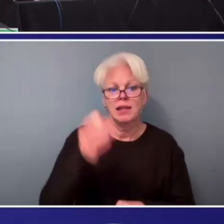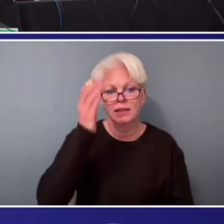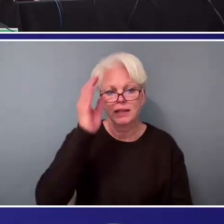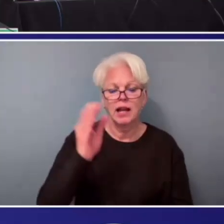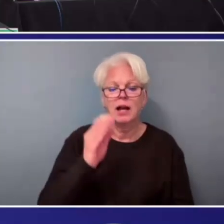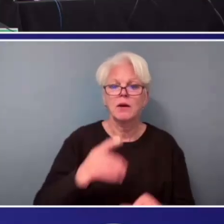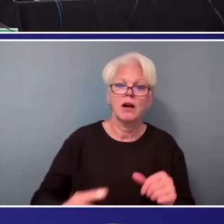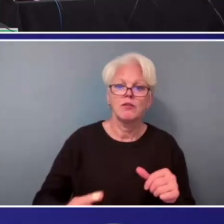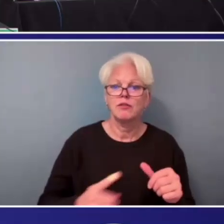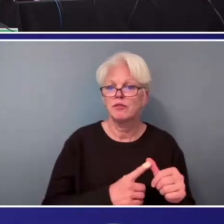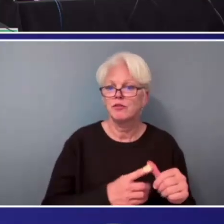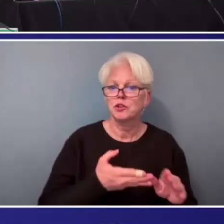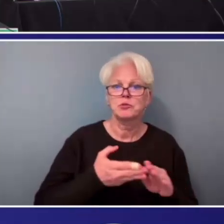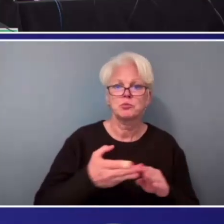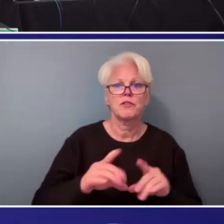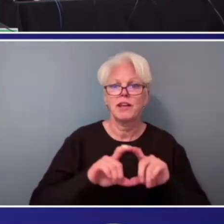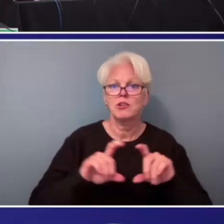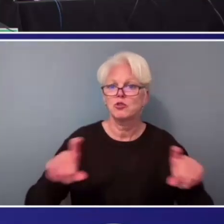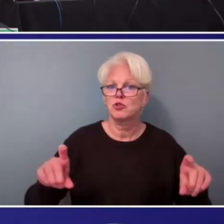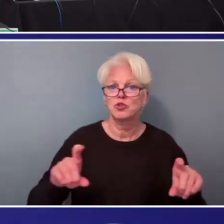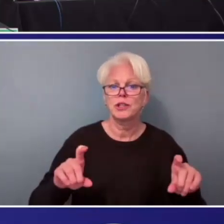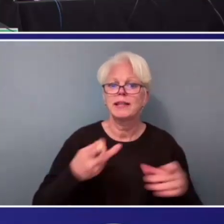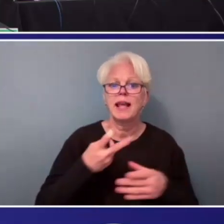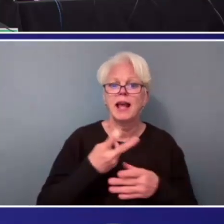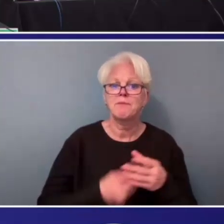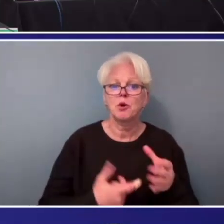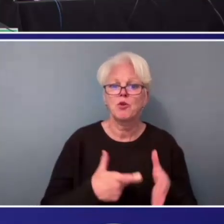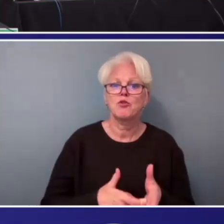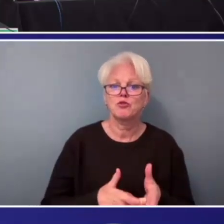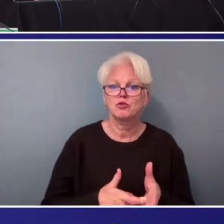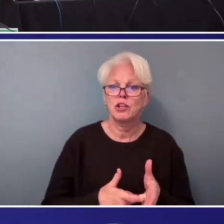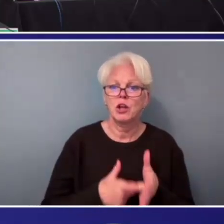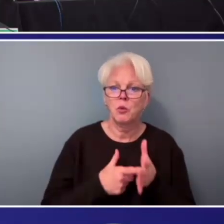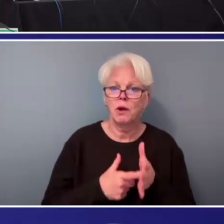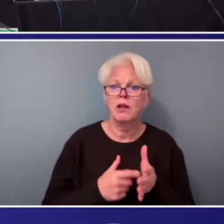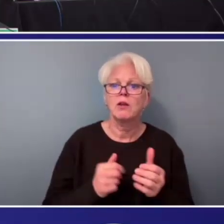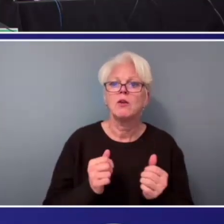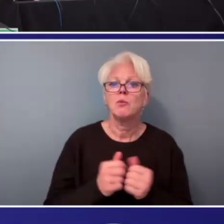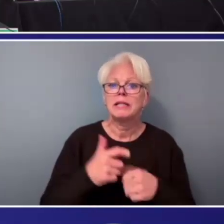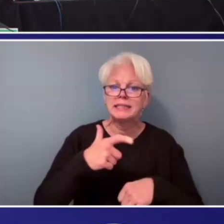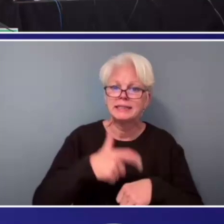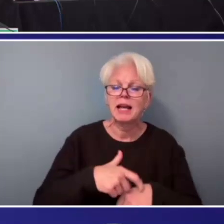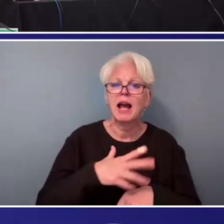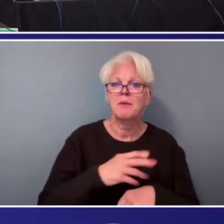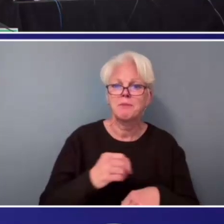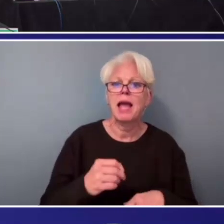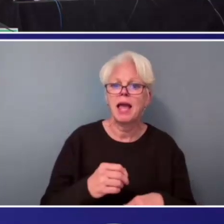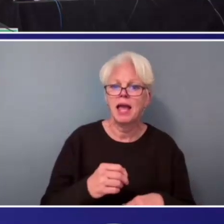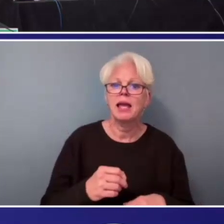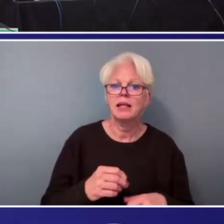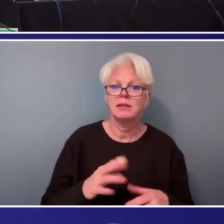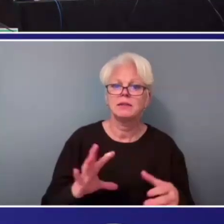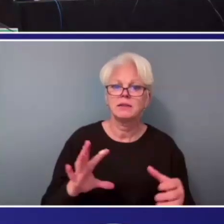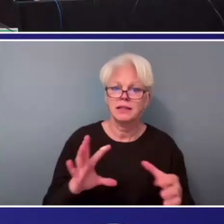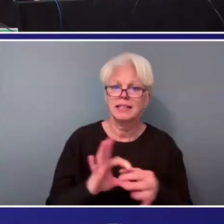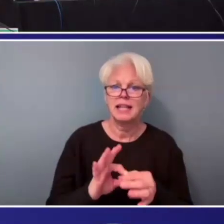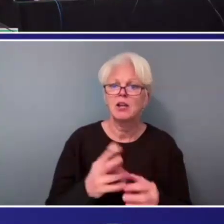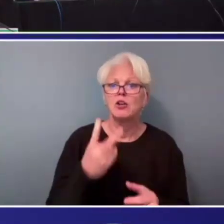professional degree, which had both requirements with regard to time and connection to professional licensure.